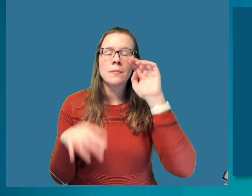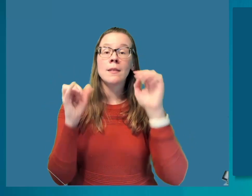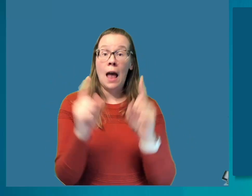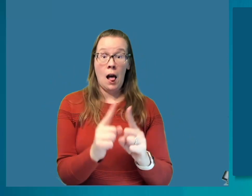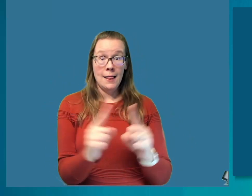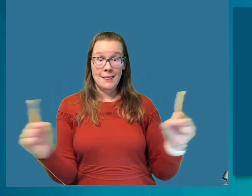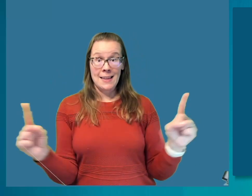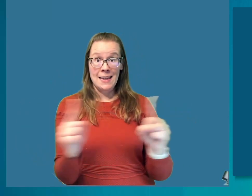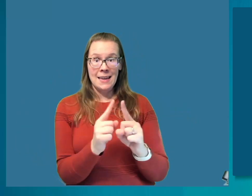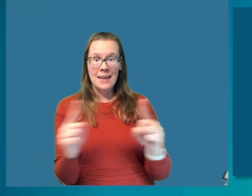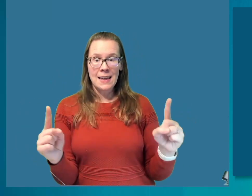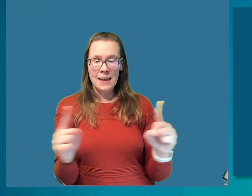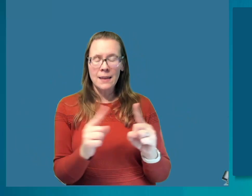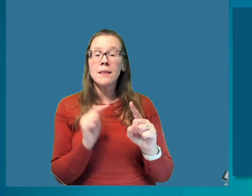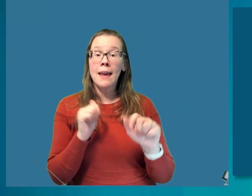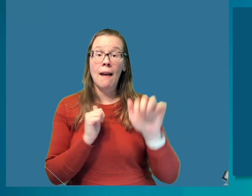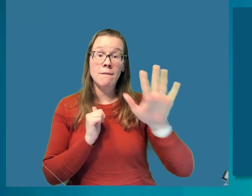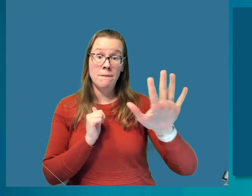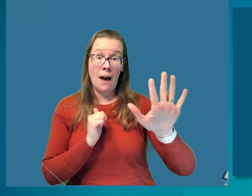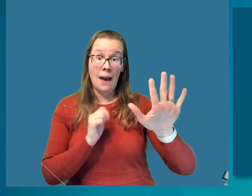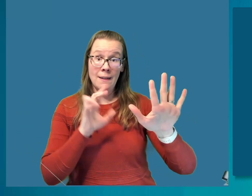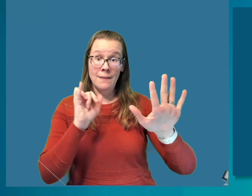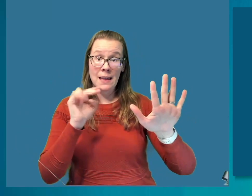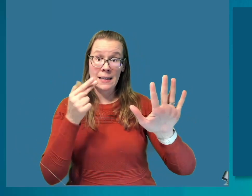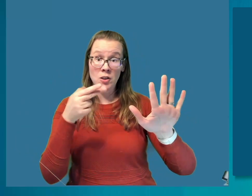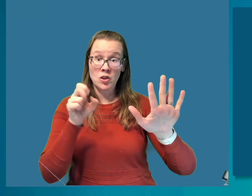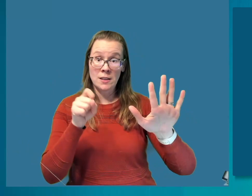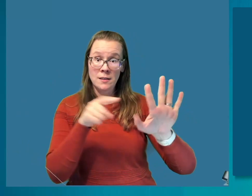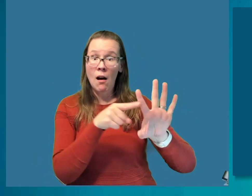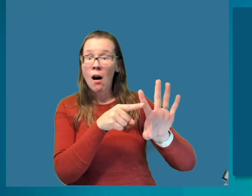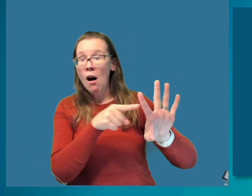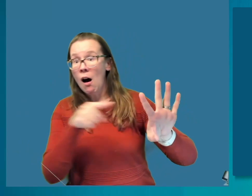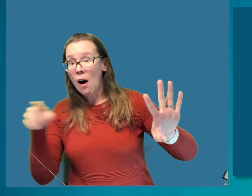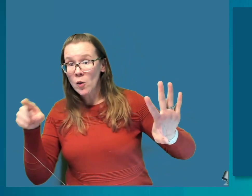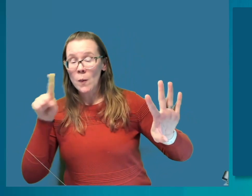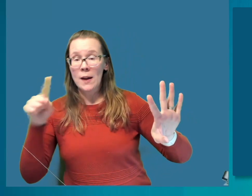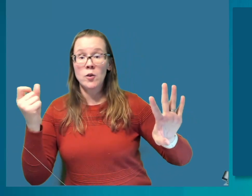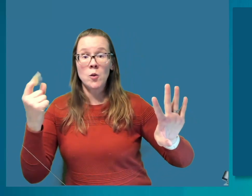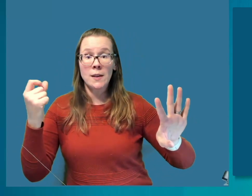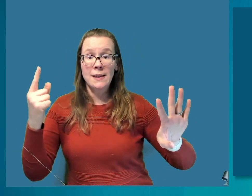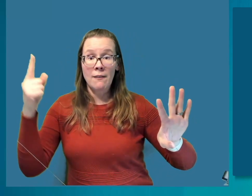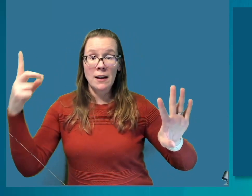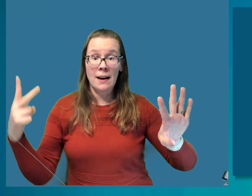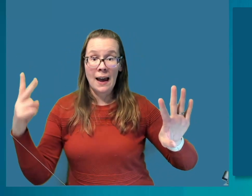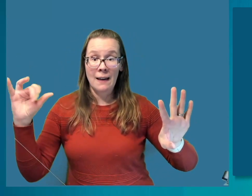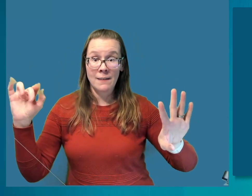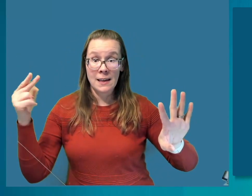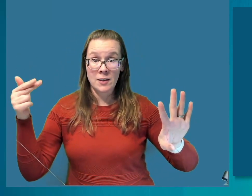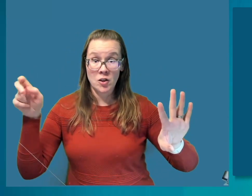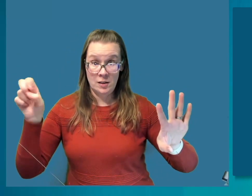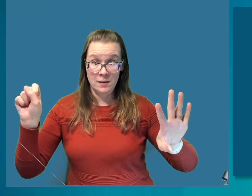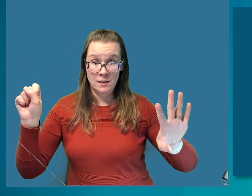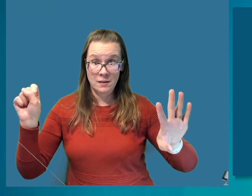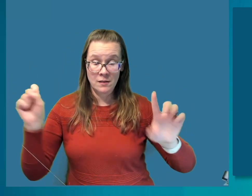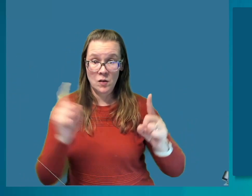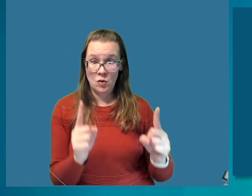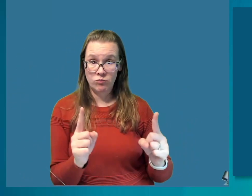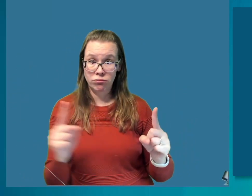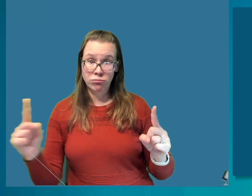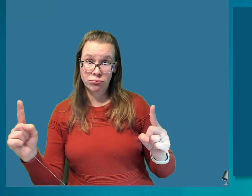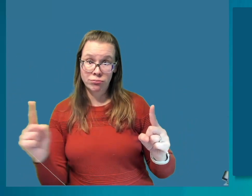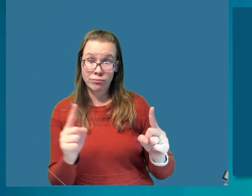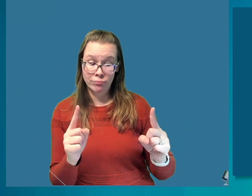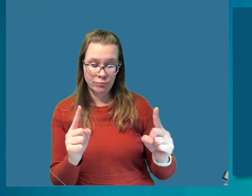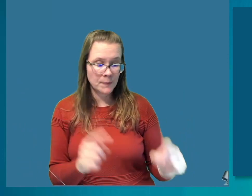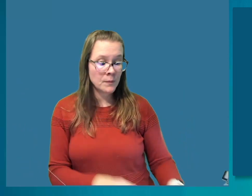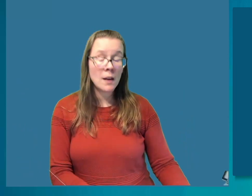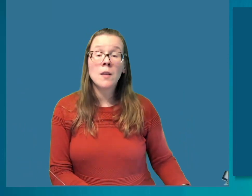can send that. And then the length needs to be, uh, 5 inches up to 11 and 1/2 inches. Um you have